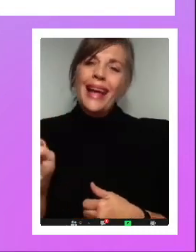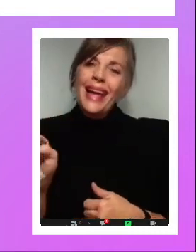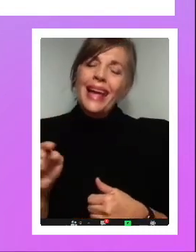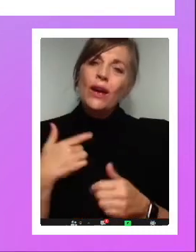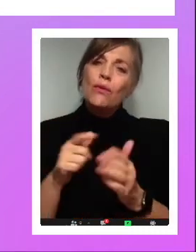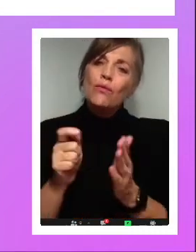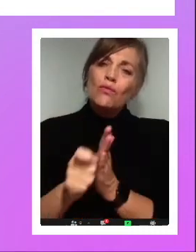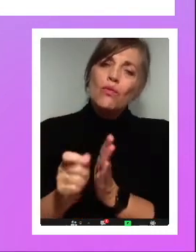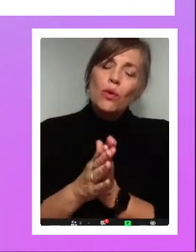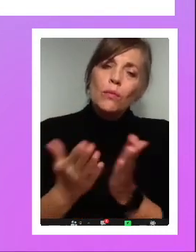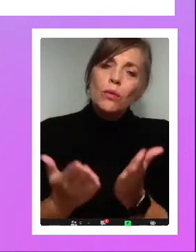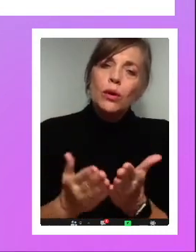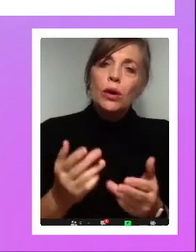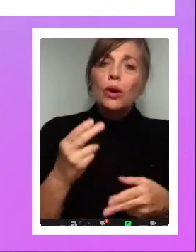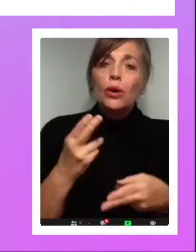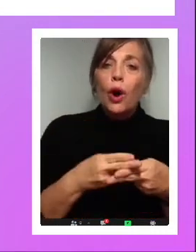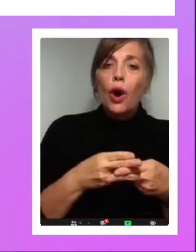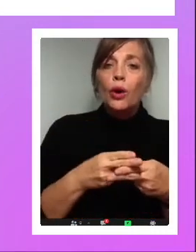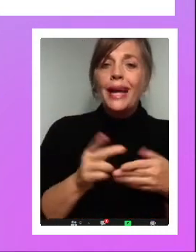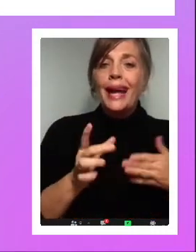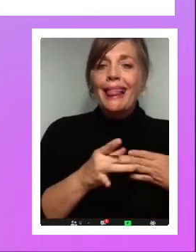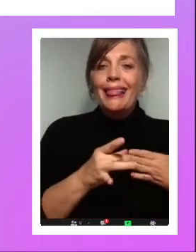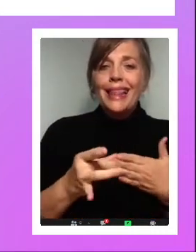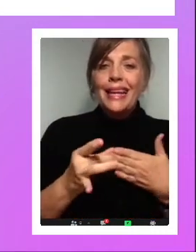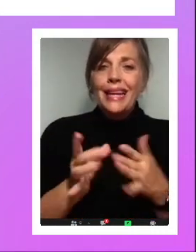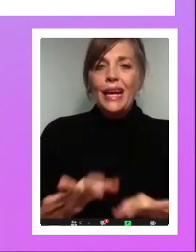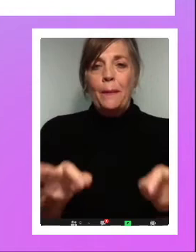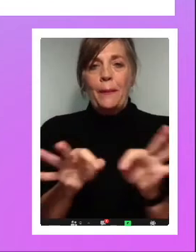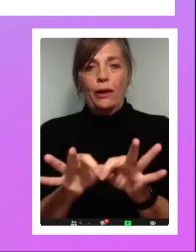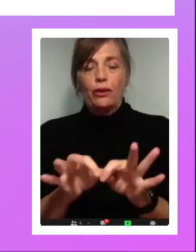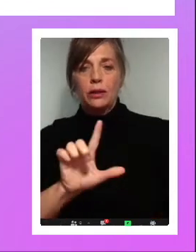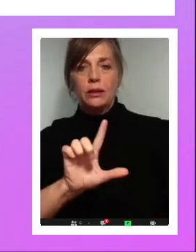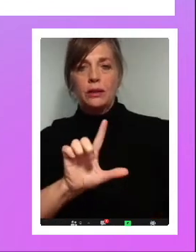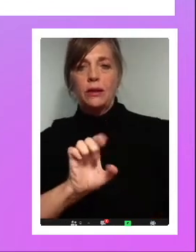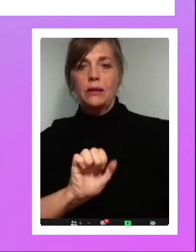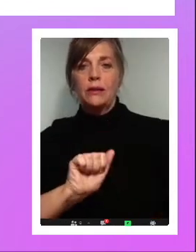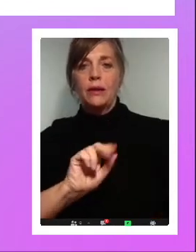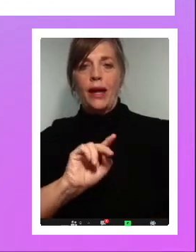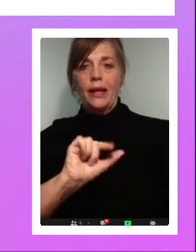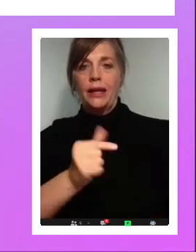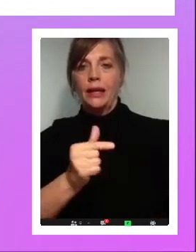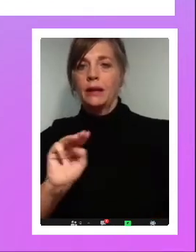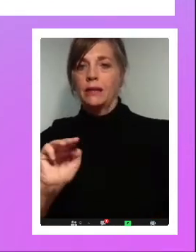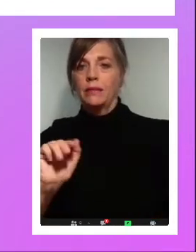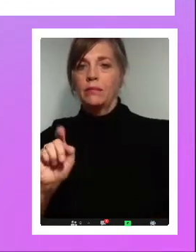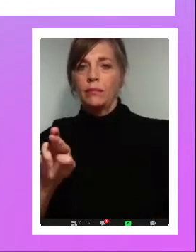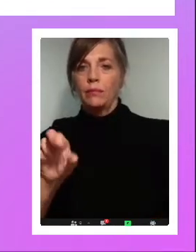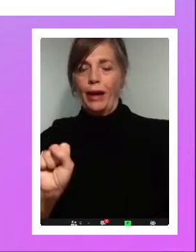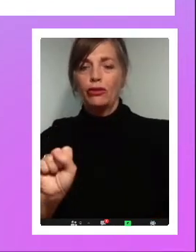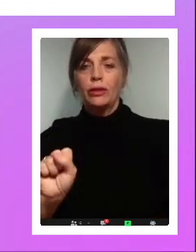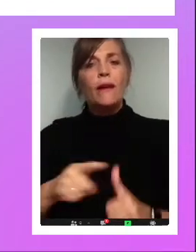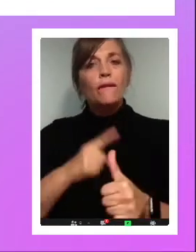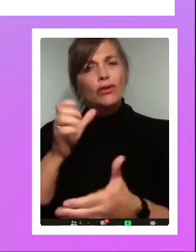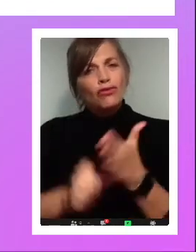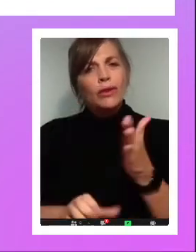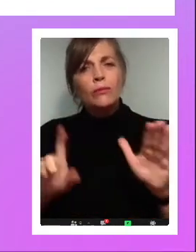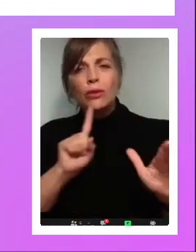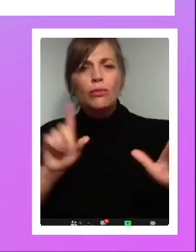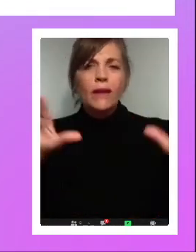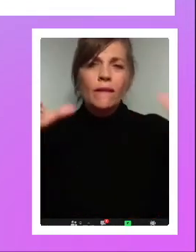and at the beginning of the book I think in the first chapter if I remember right, he focuses on empathy and how powerful and important